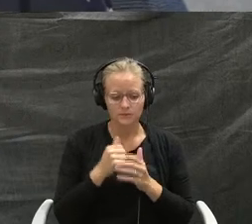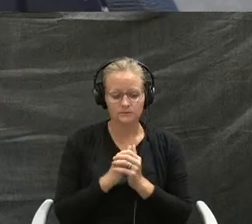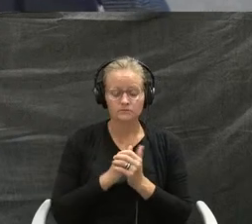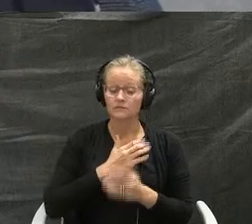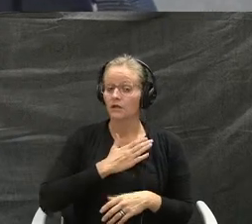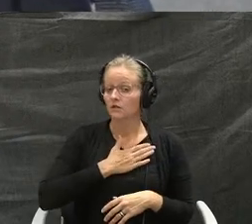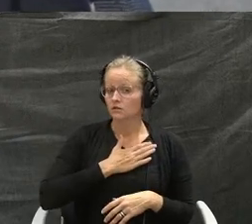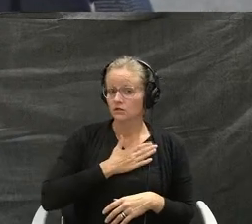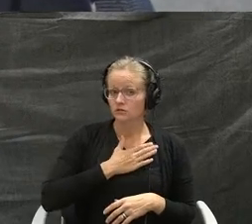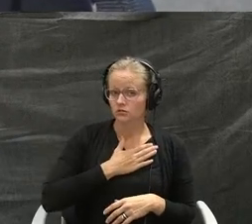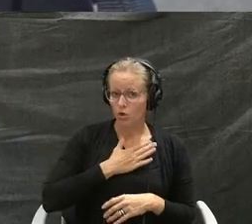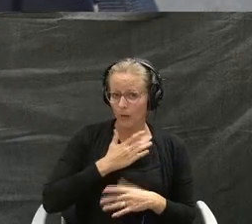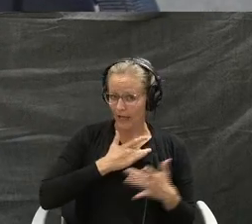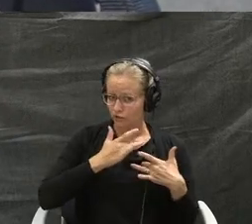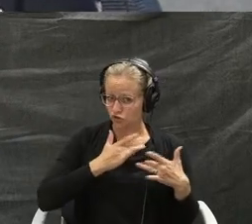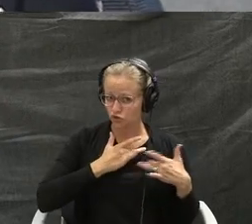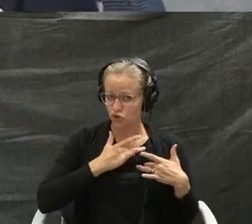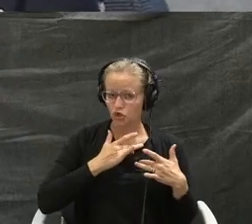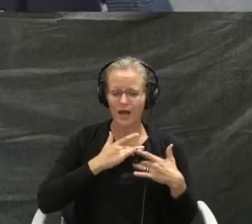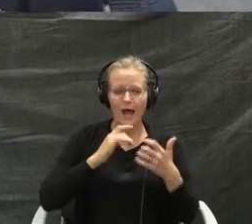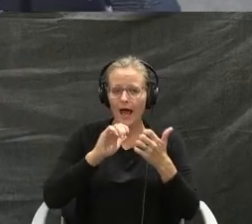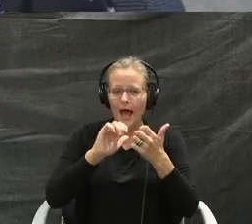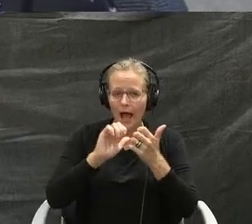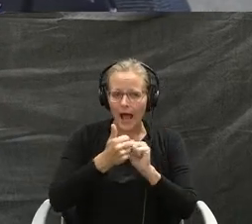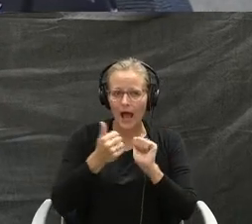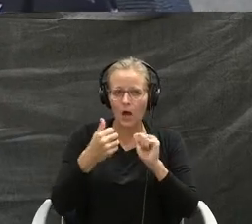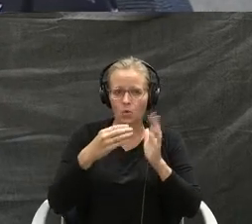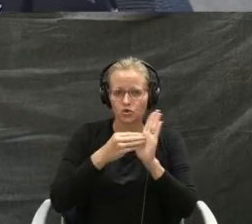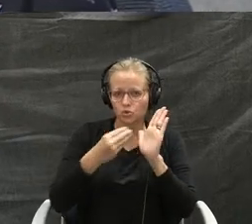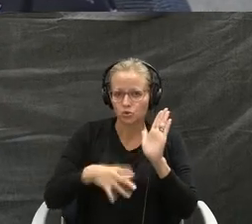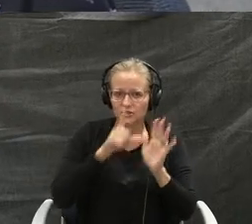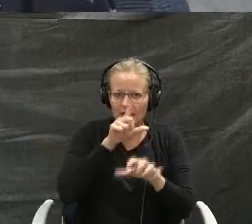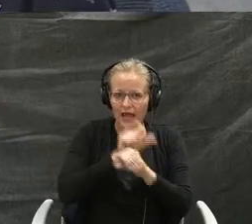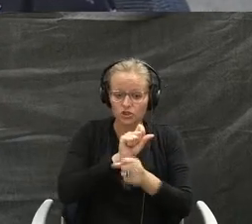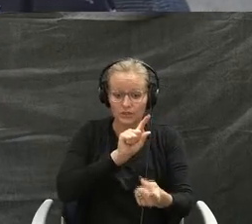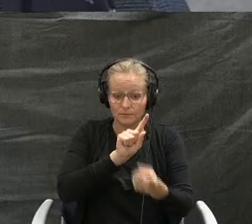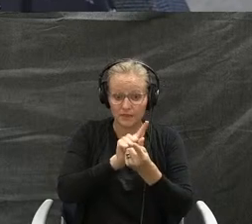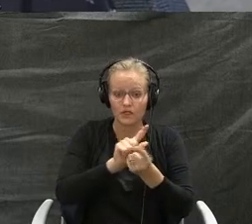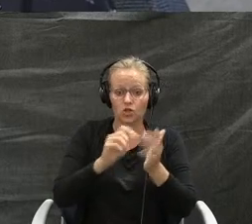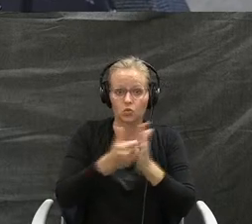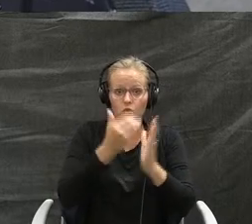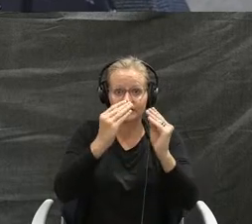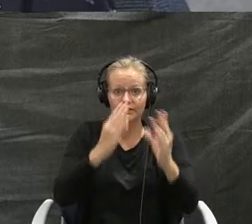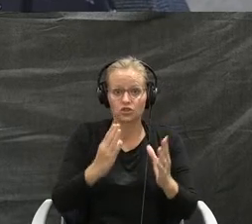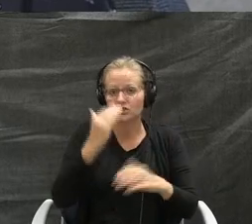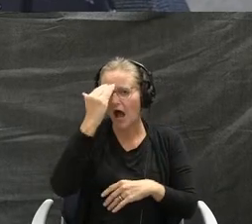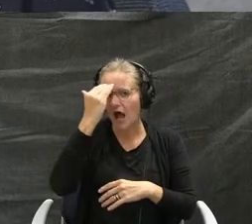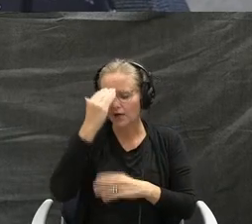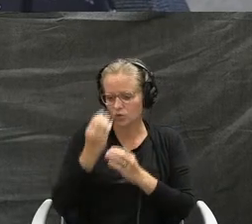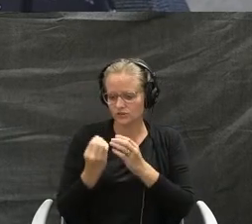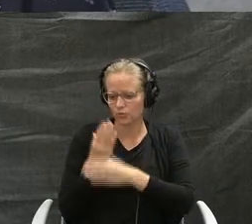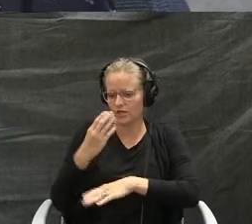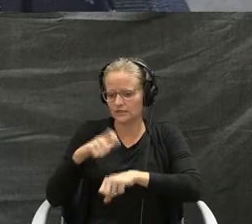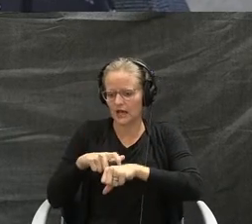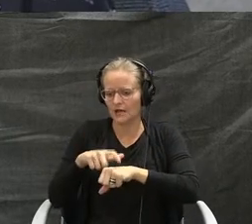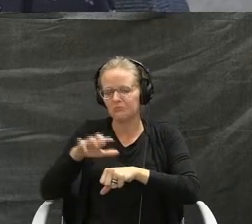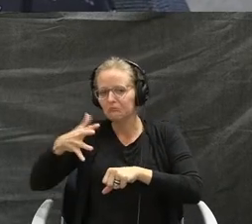having the students meet their new teachers. I know part of why this spring was a little easier is that the teachers already knew the personalities of their students.